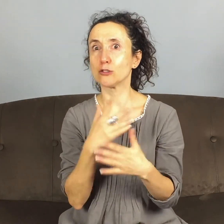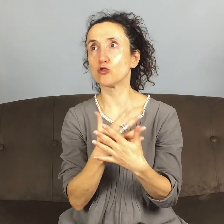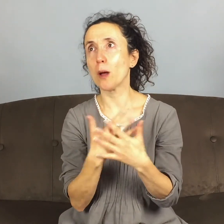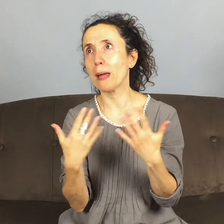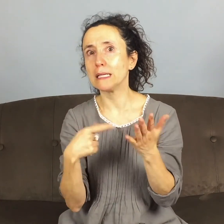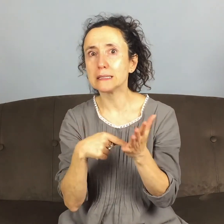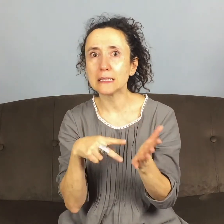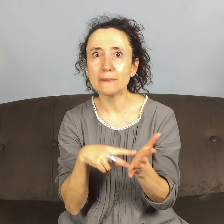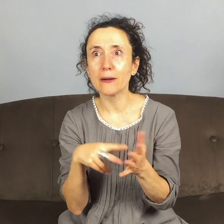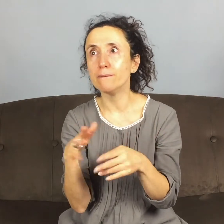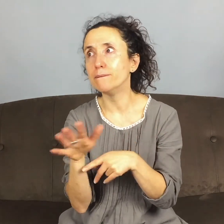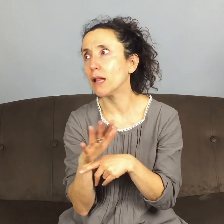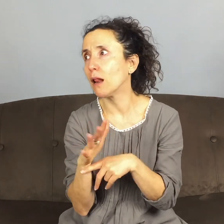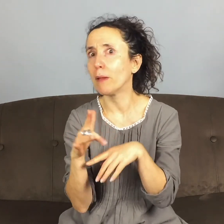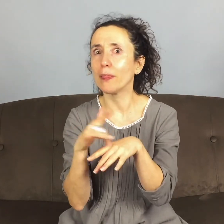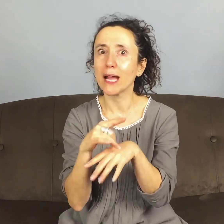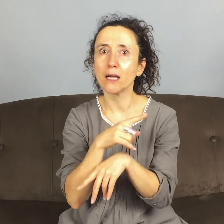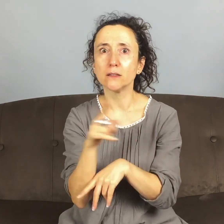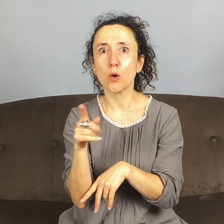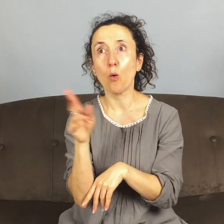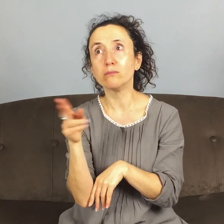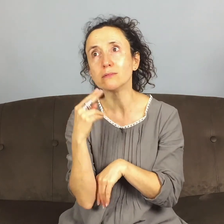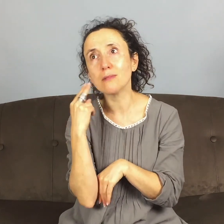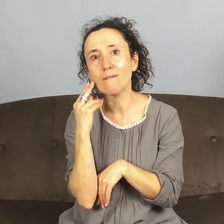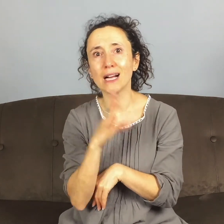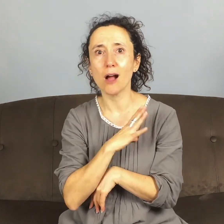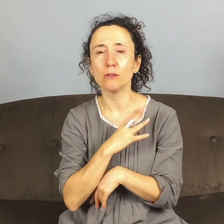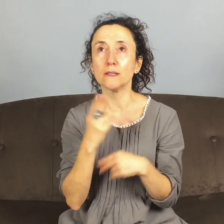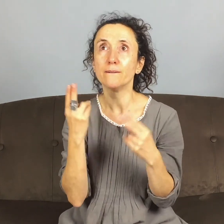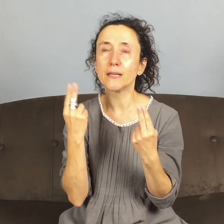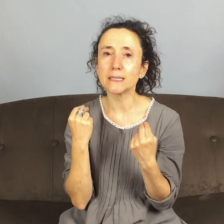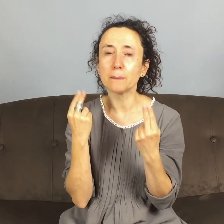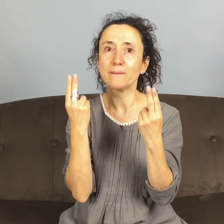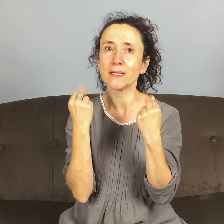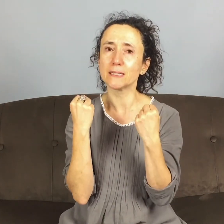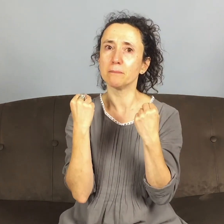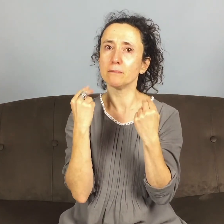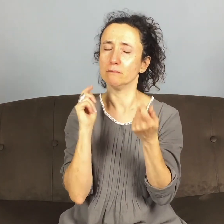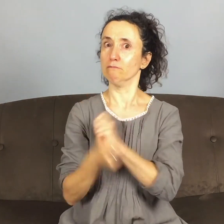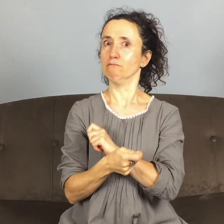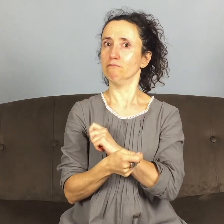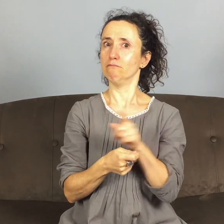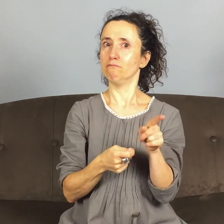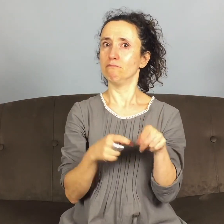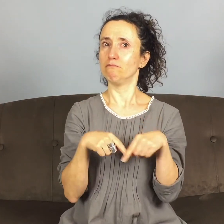So often in TV, film and theatre, the deaf character is always the victim and so for